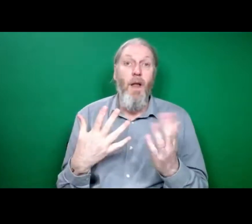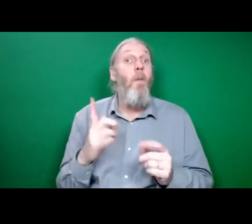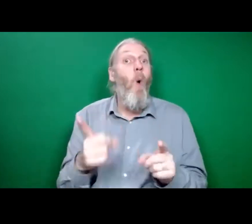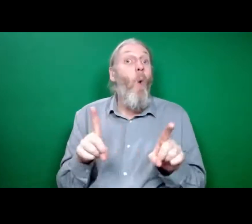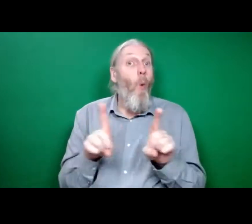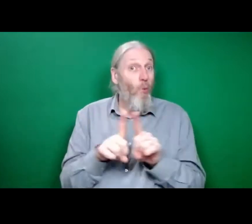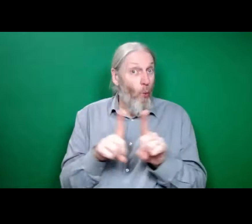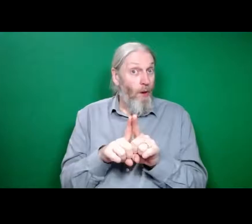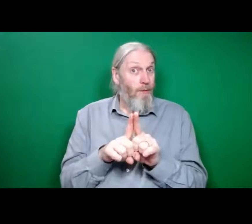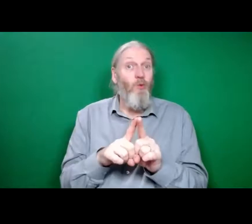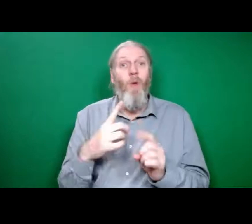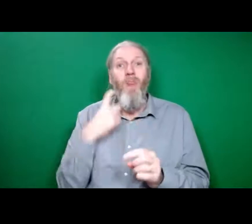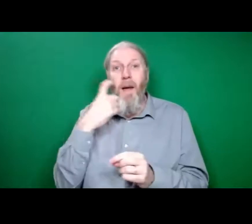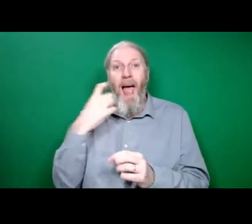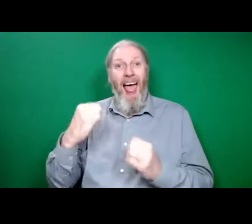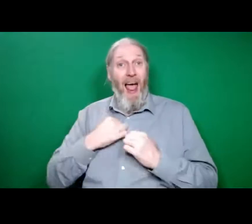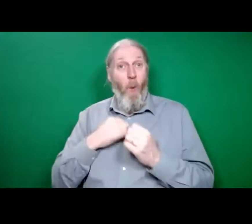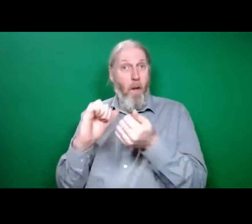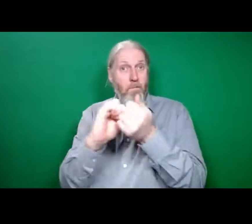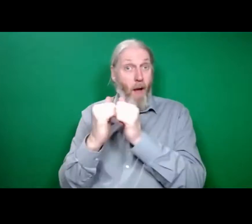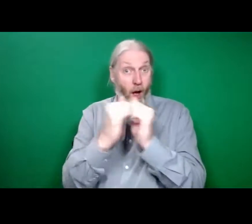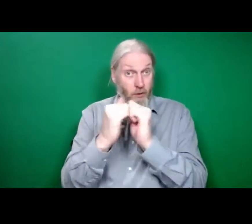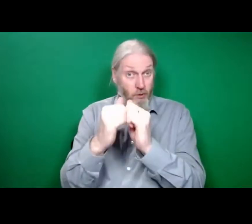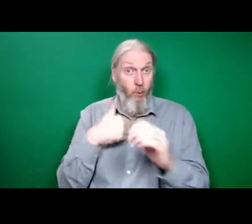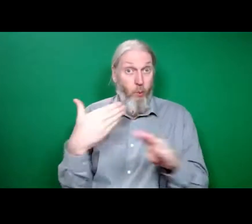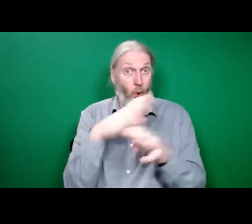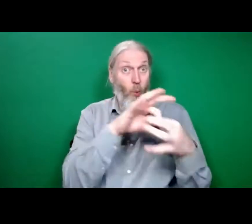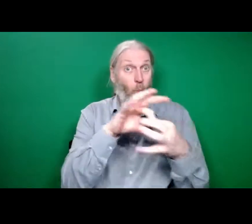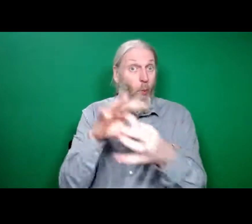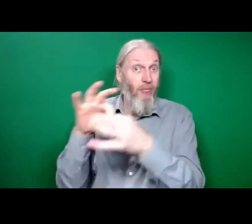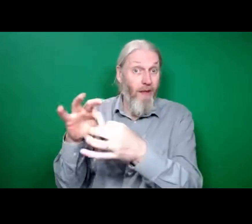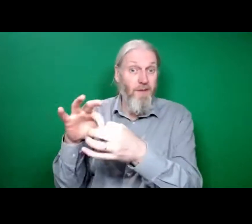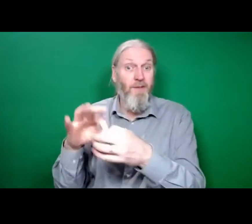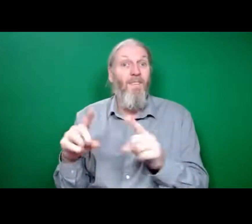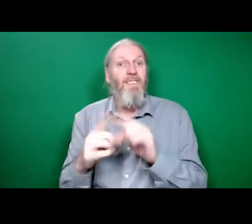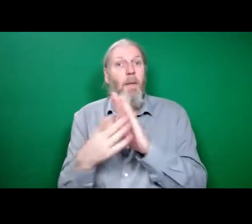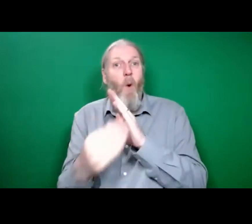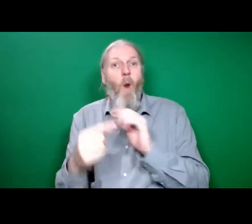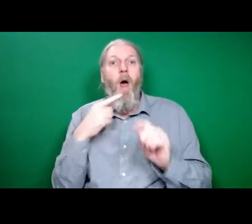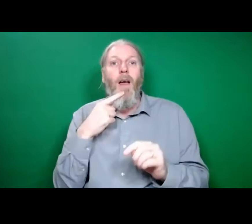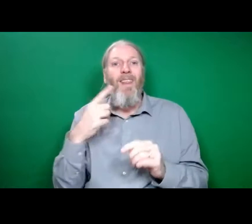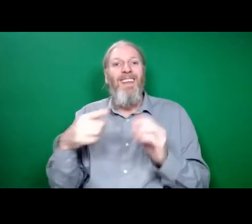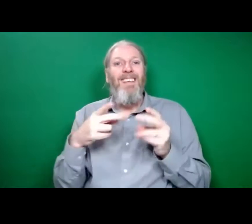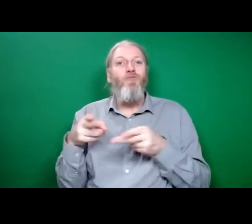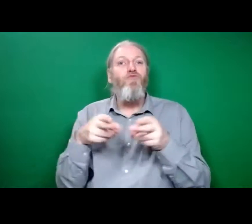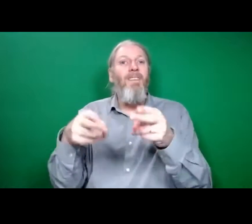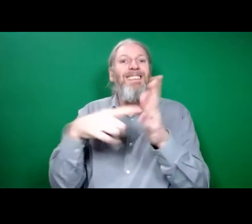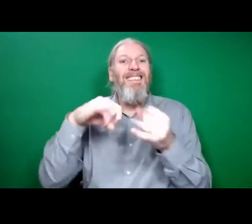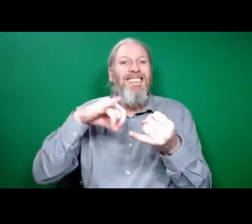strategy emerged is now it is in a suite of strategies and programmes across Medway that include our local